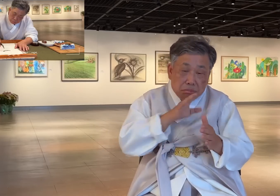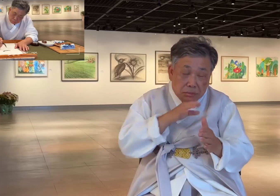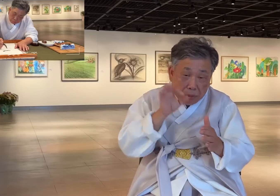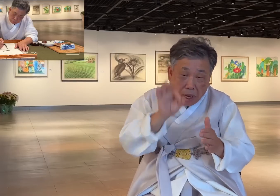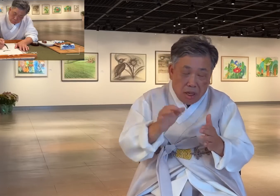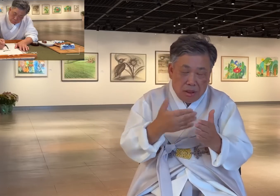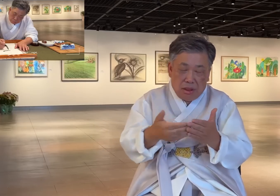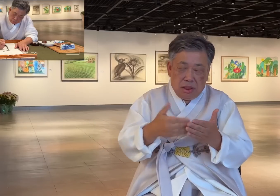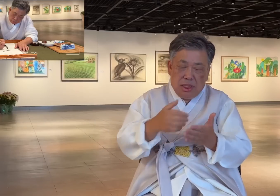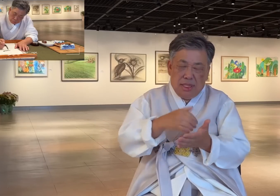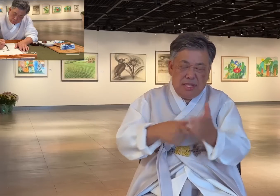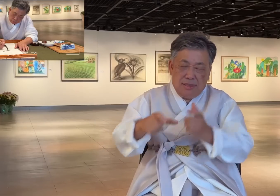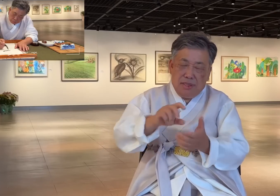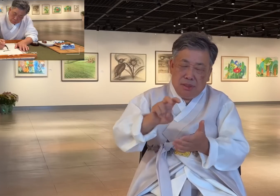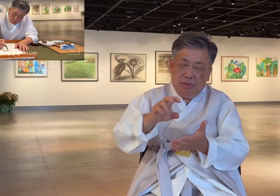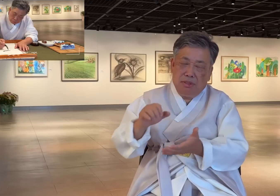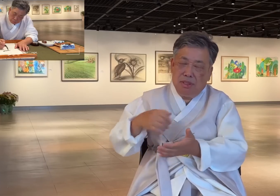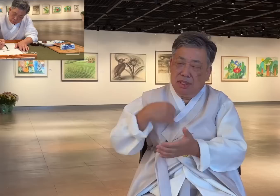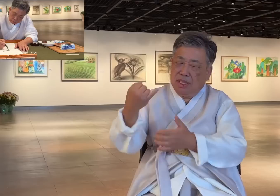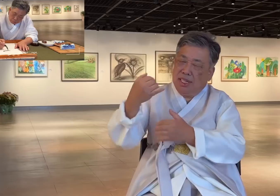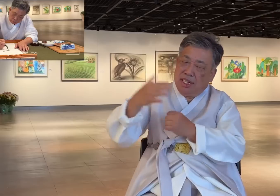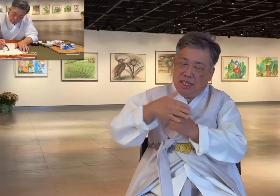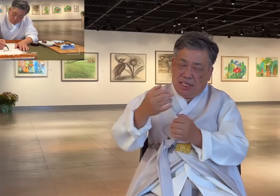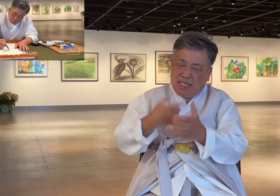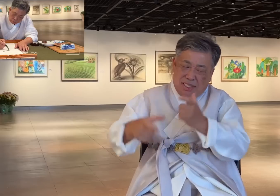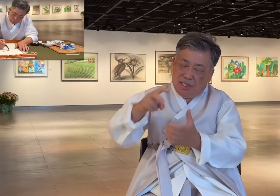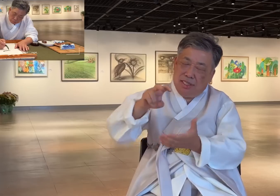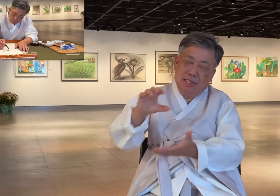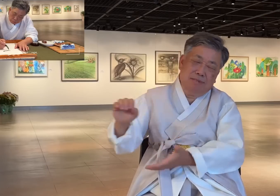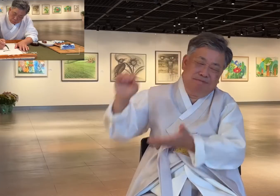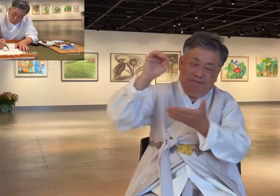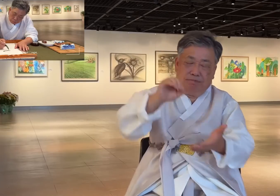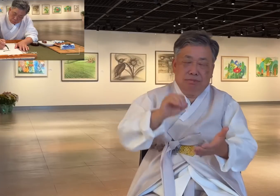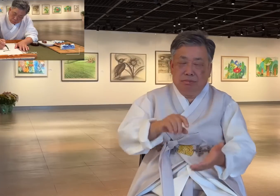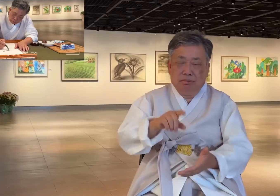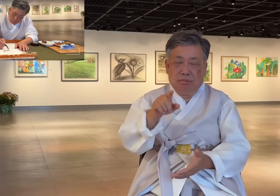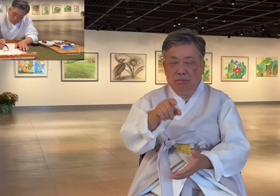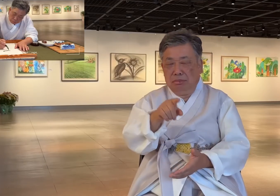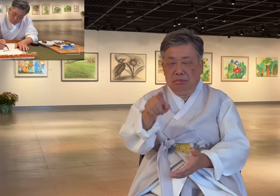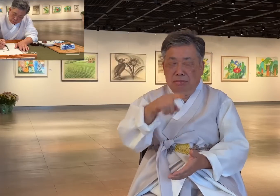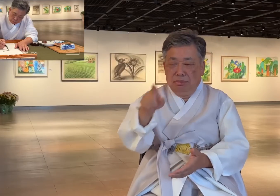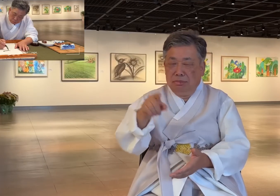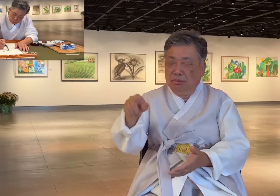I drew 20 more pictures and took them